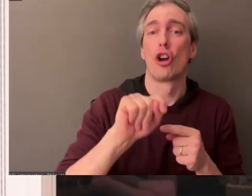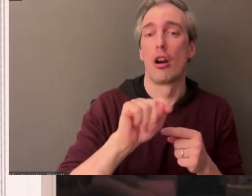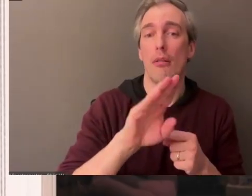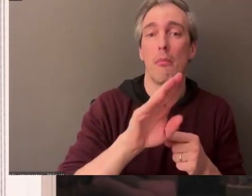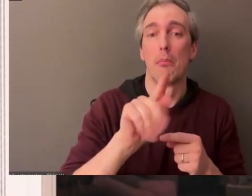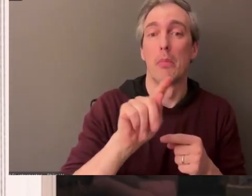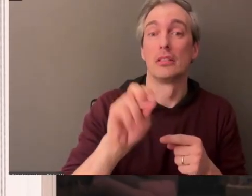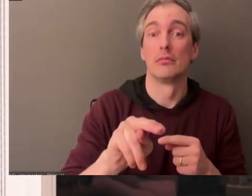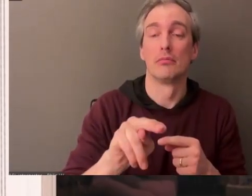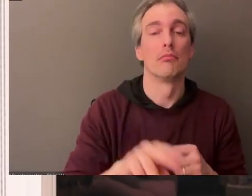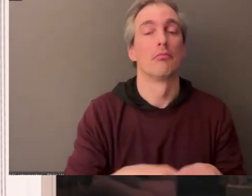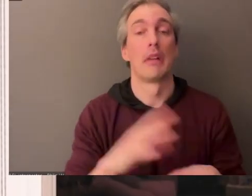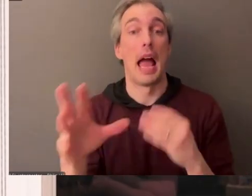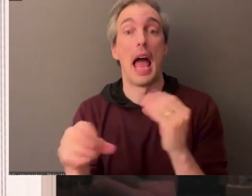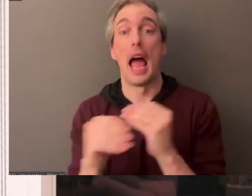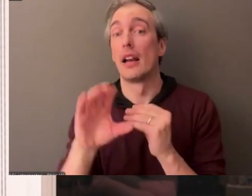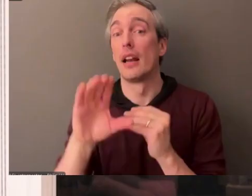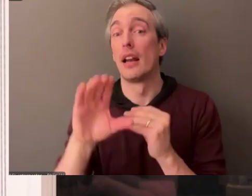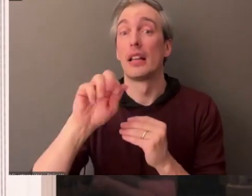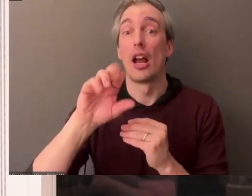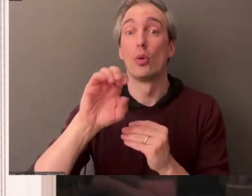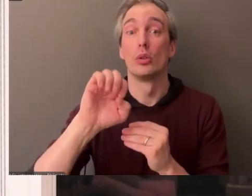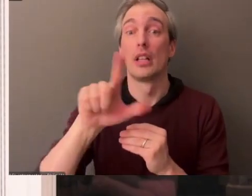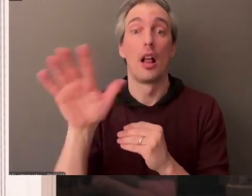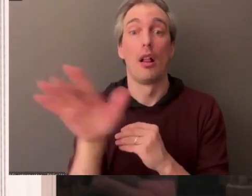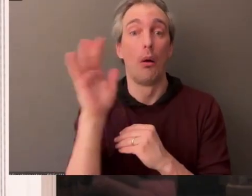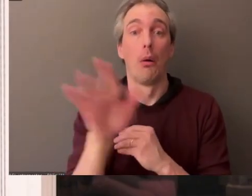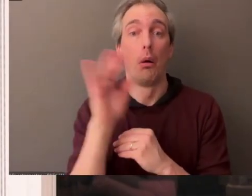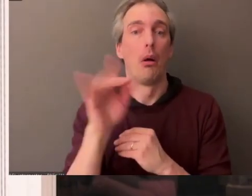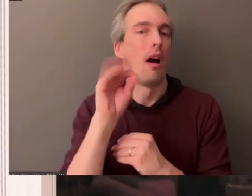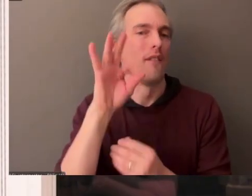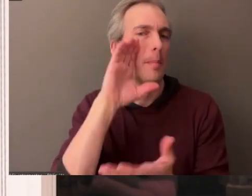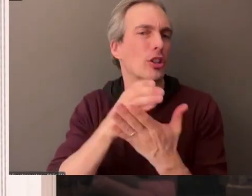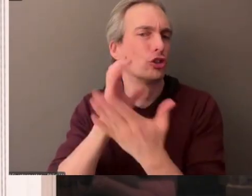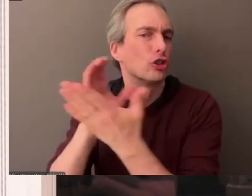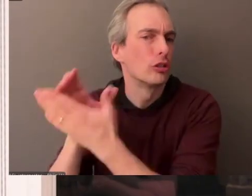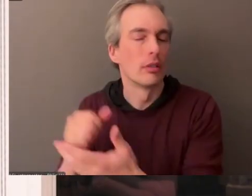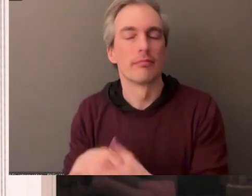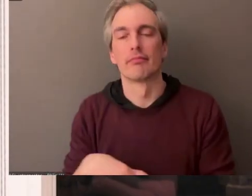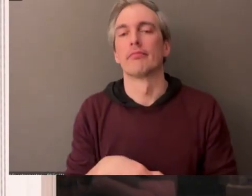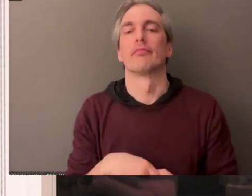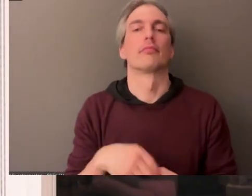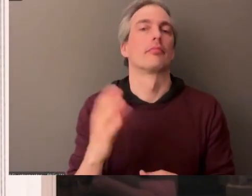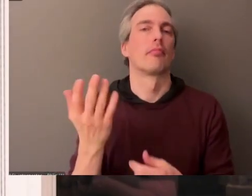Let's... You know... Create the taxonomies and brand logos.